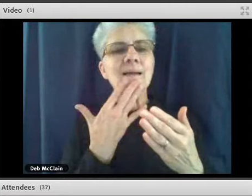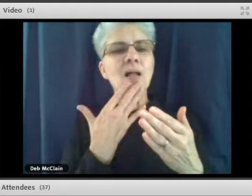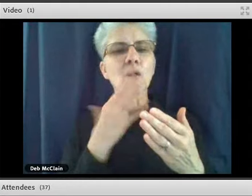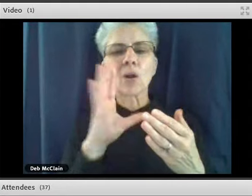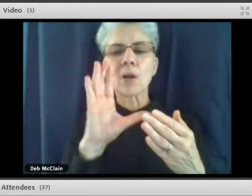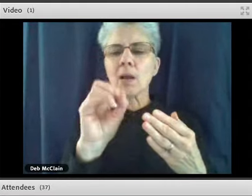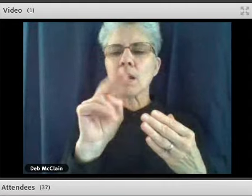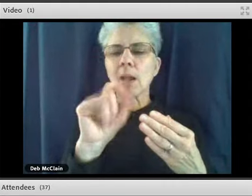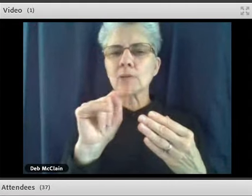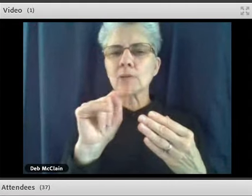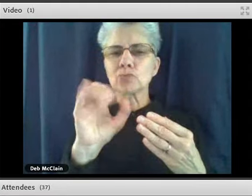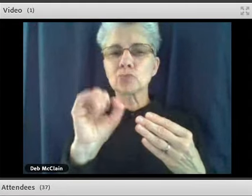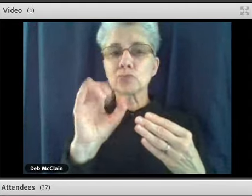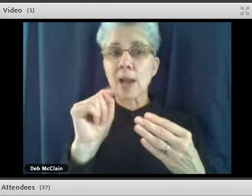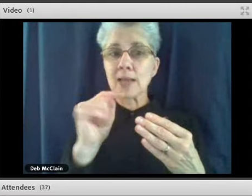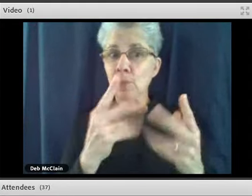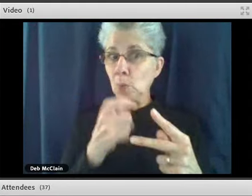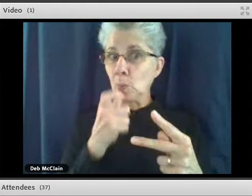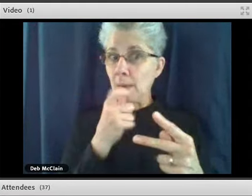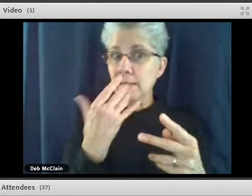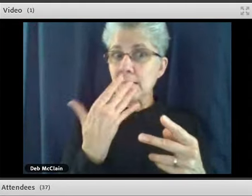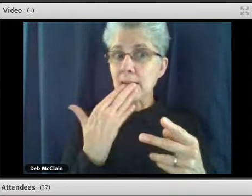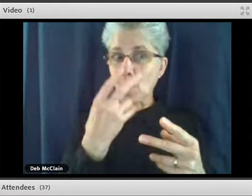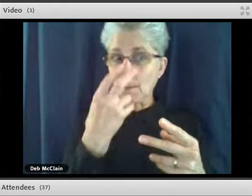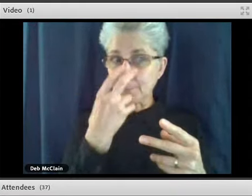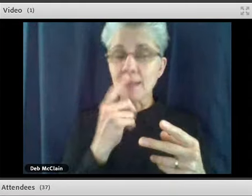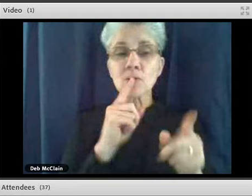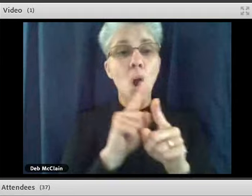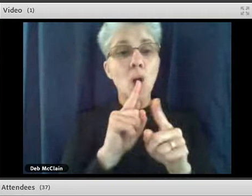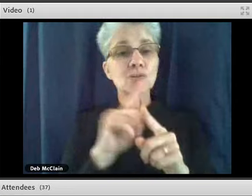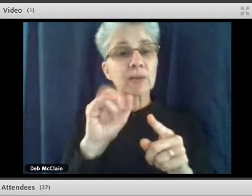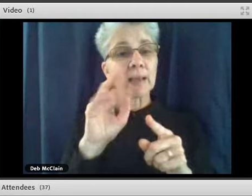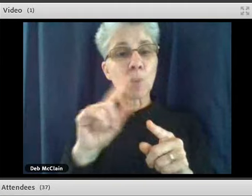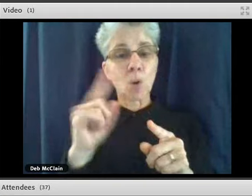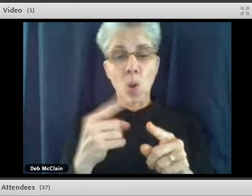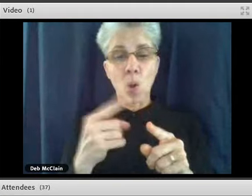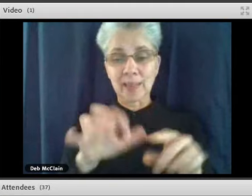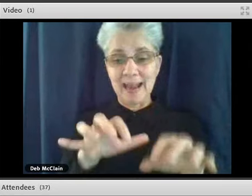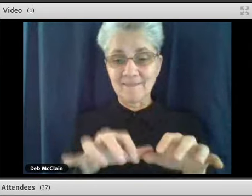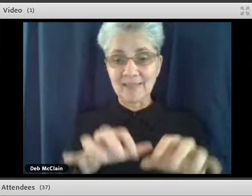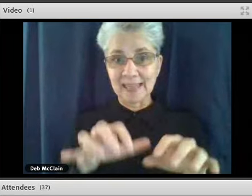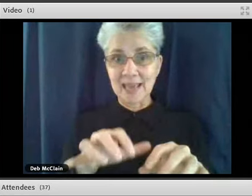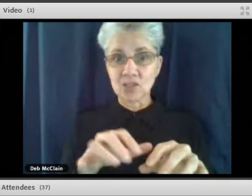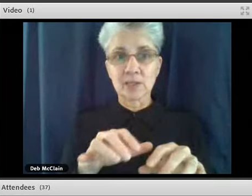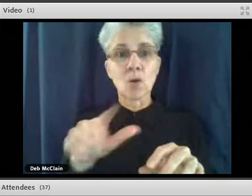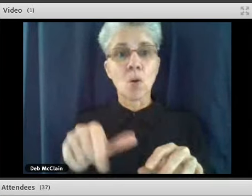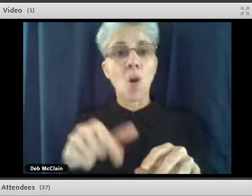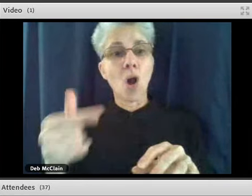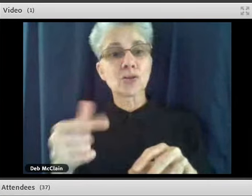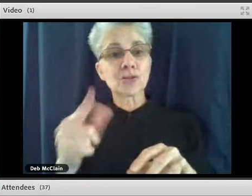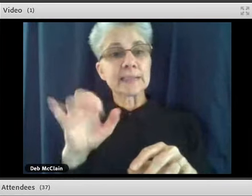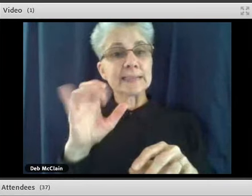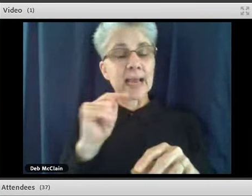Do you have good color contrast for people, for instance, who are colorblind? Is there also keyboard-only navigation,